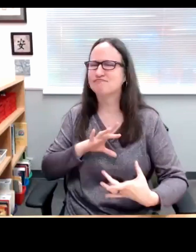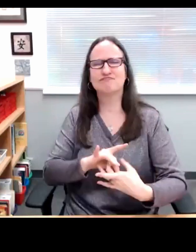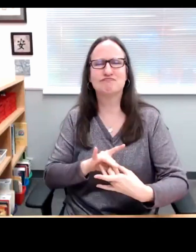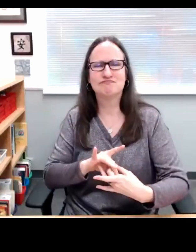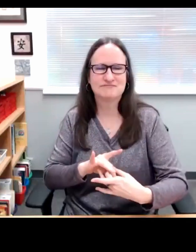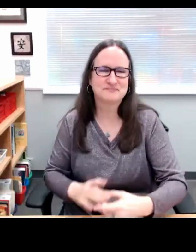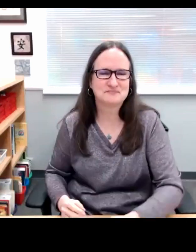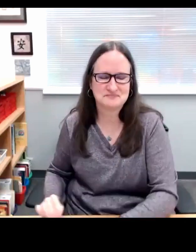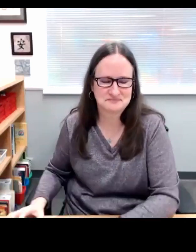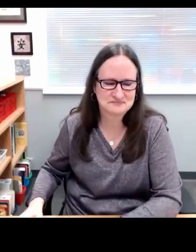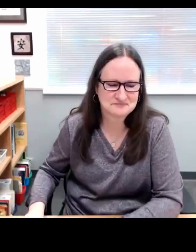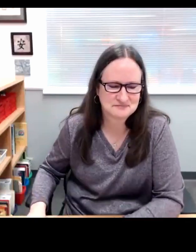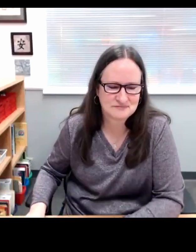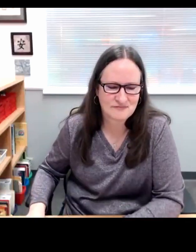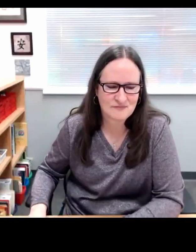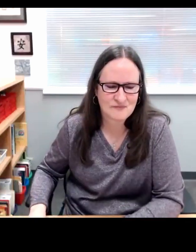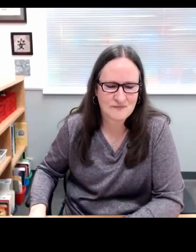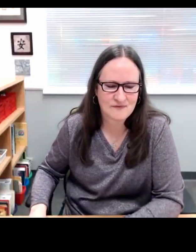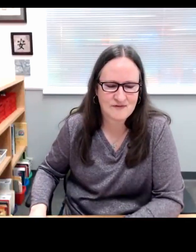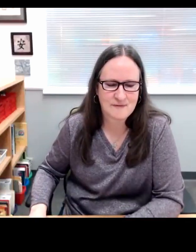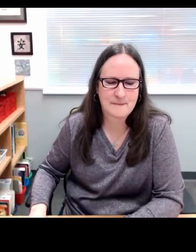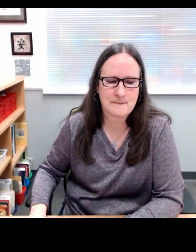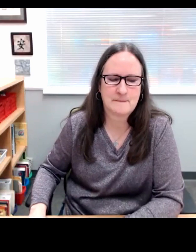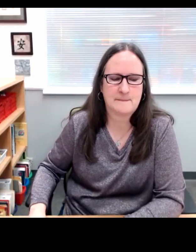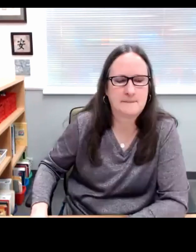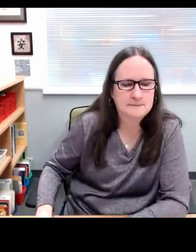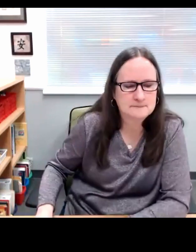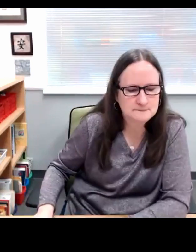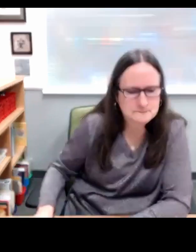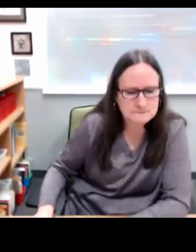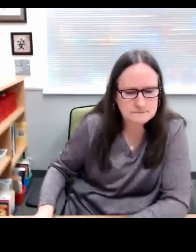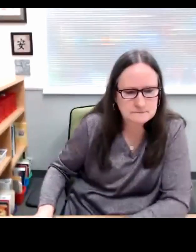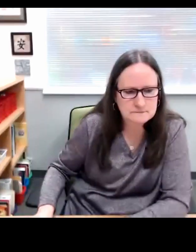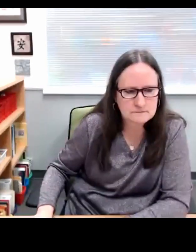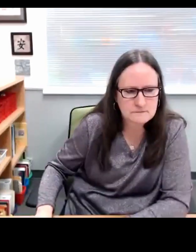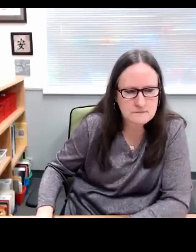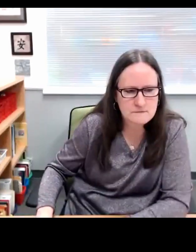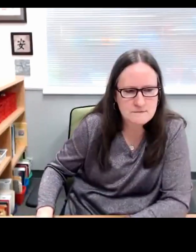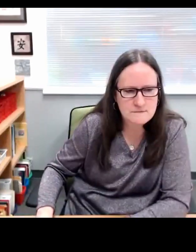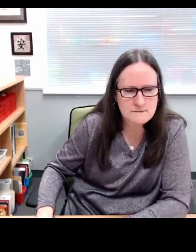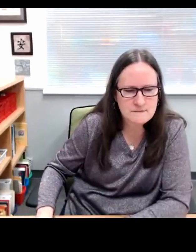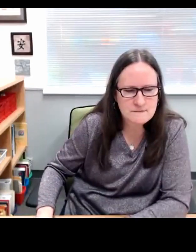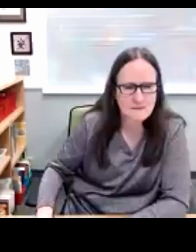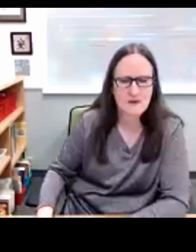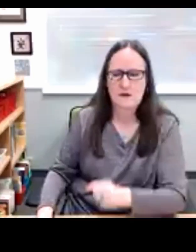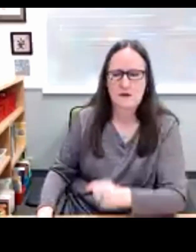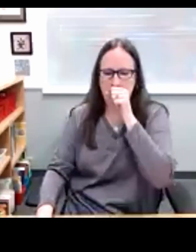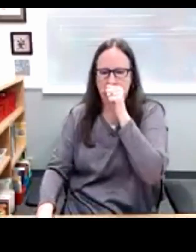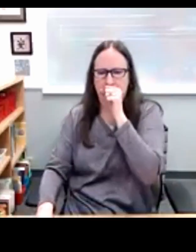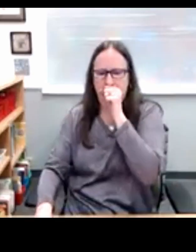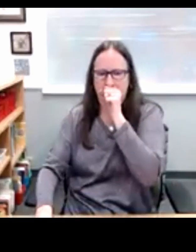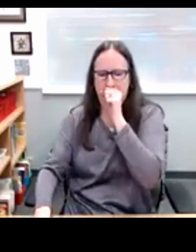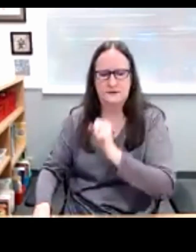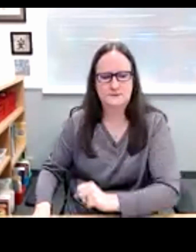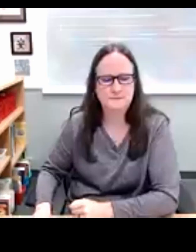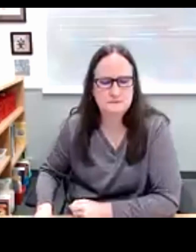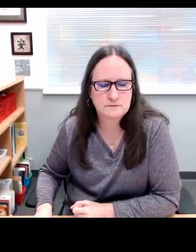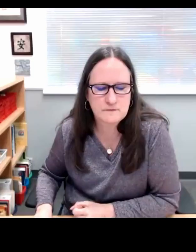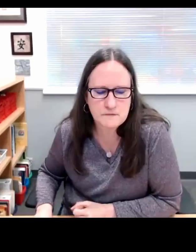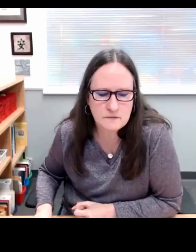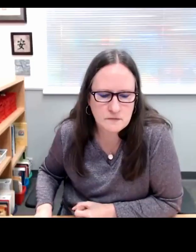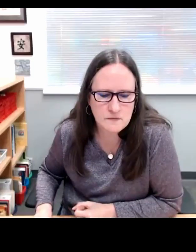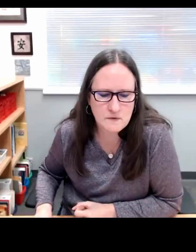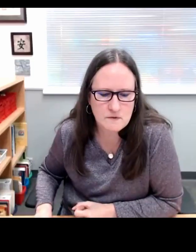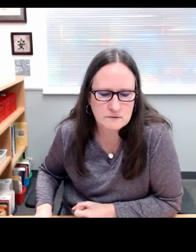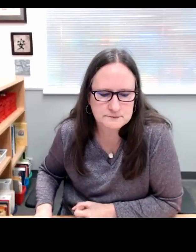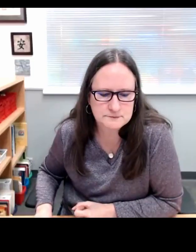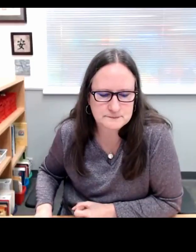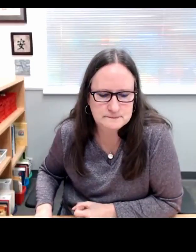something to remember that you always need to make sure they feel like they belong.